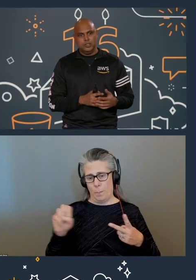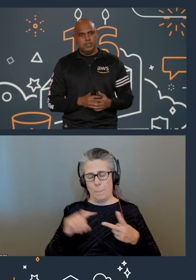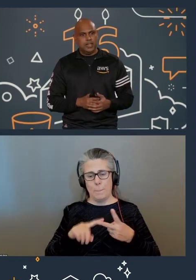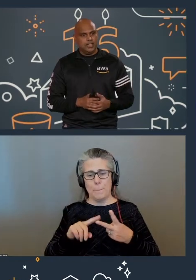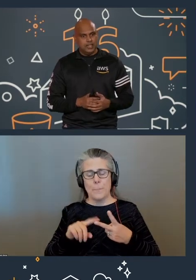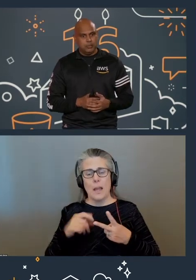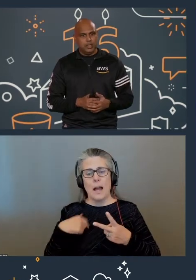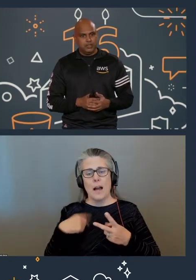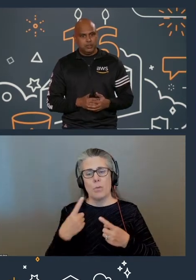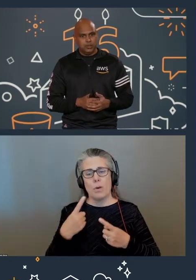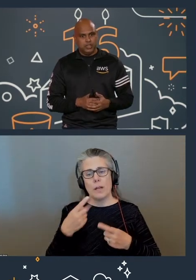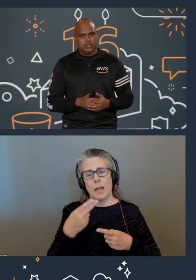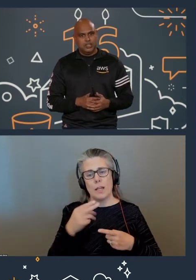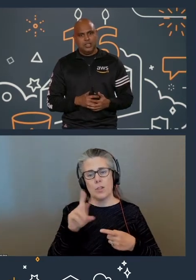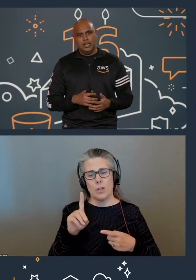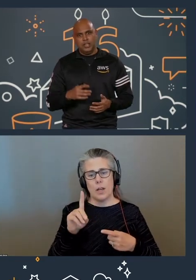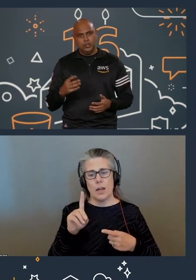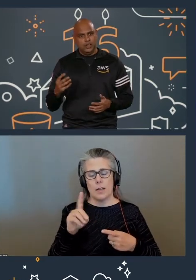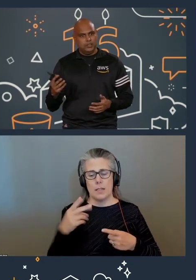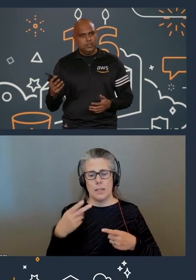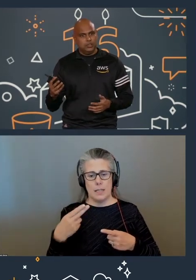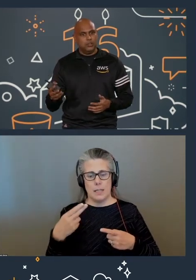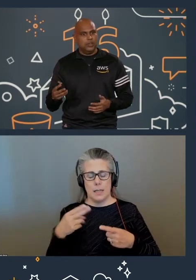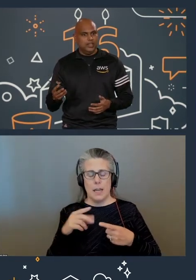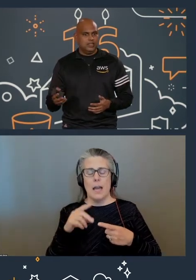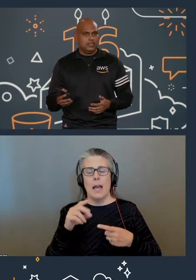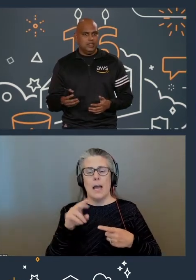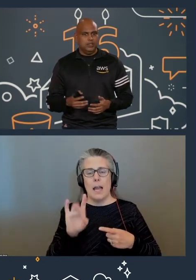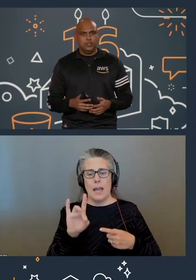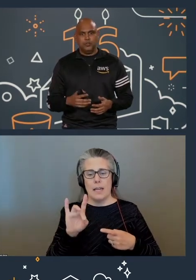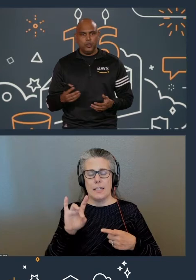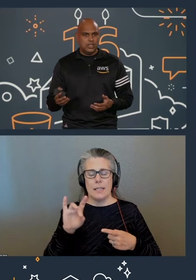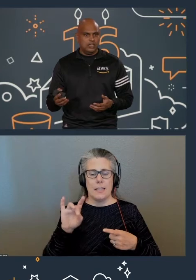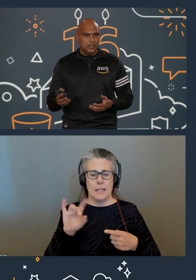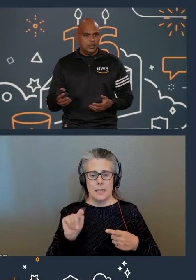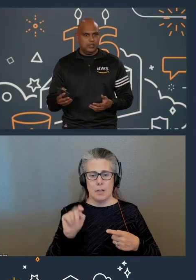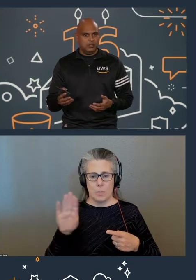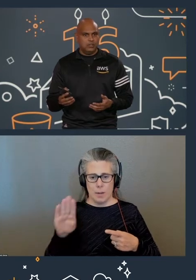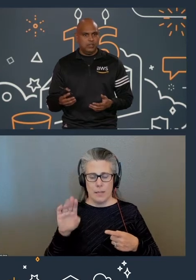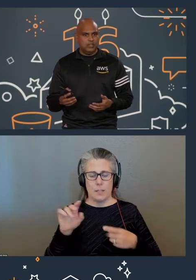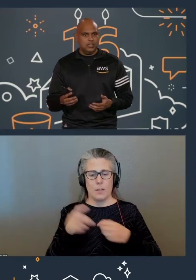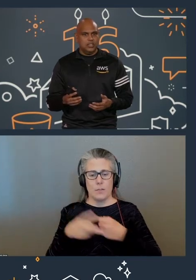which is eight terabytes of storage, and you have the Snowcone SSD, which is 14 terabytes of storage.